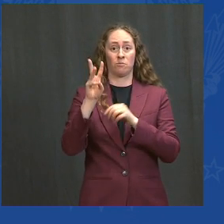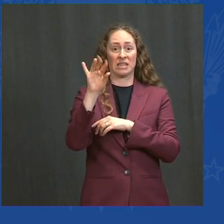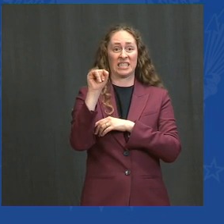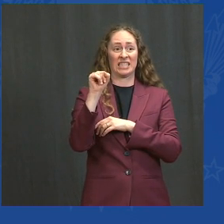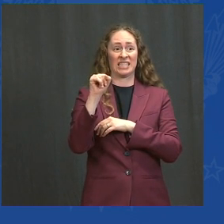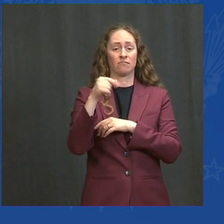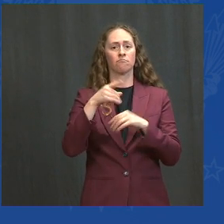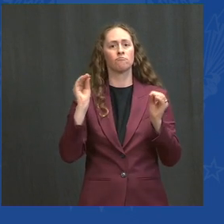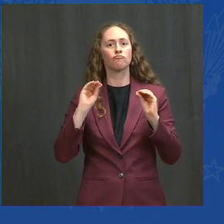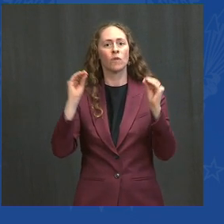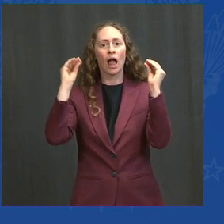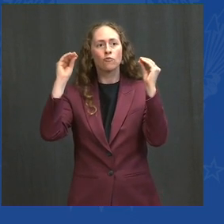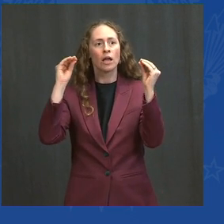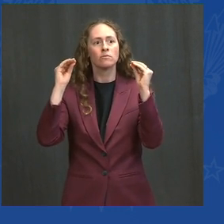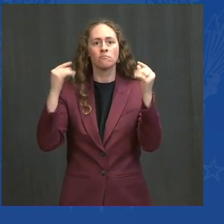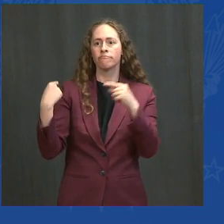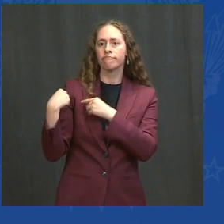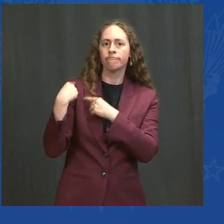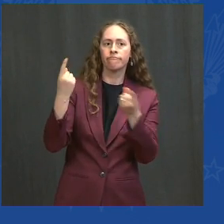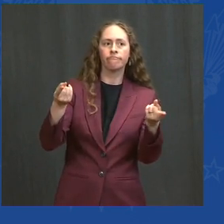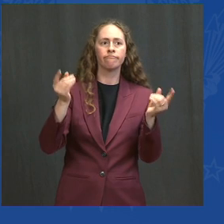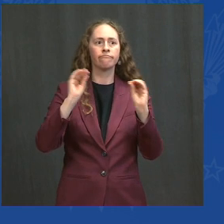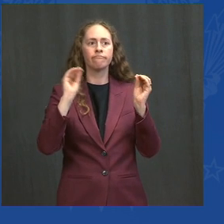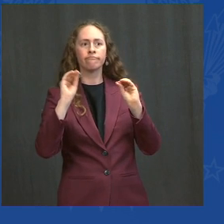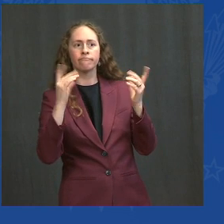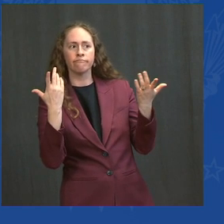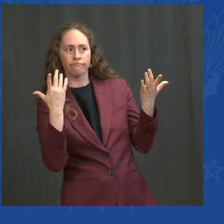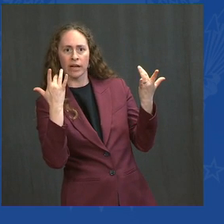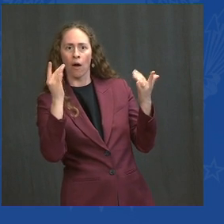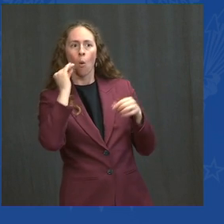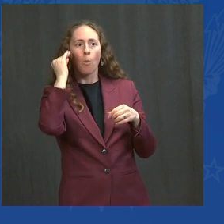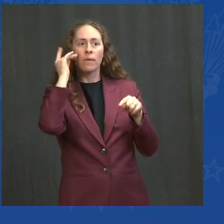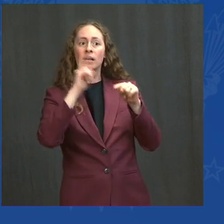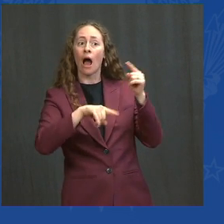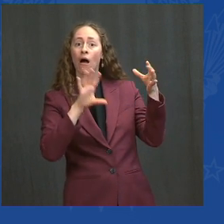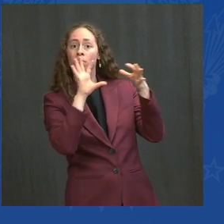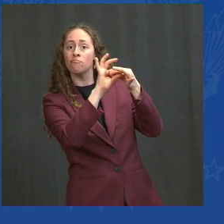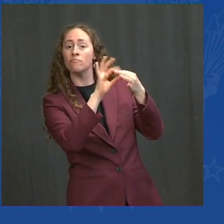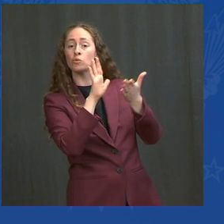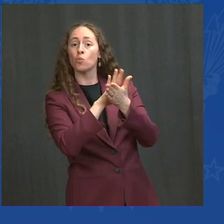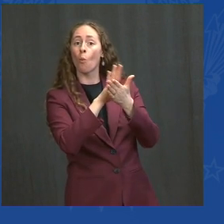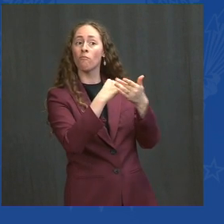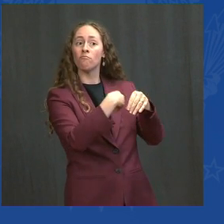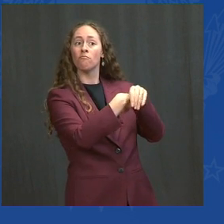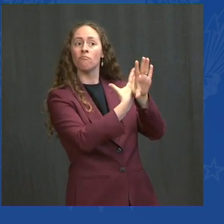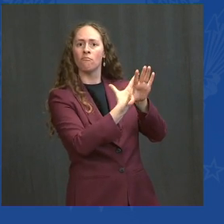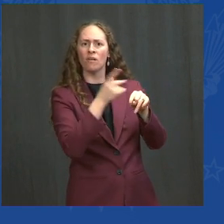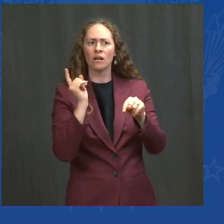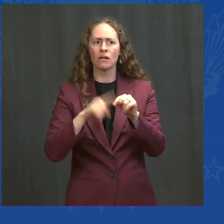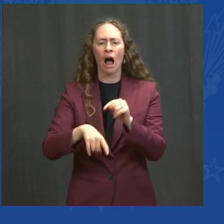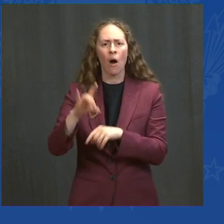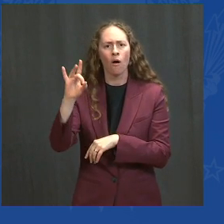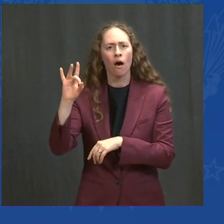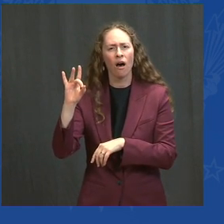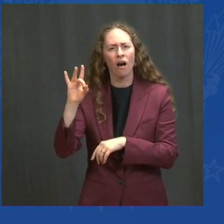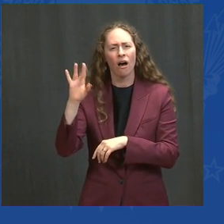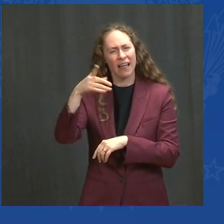didn't have reliable Internet access at home. Think about that year -- in a year of remote schooling.